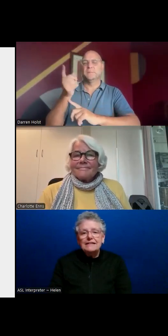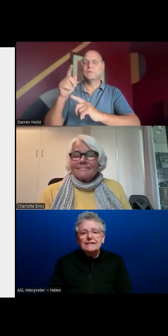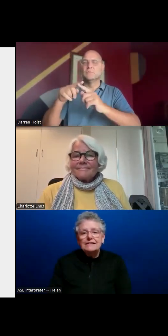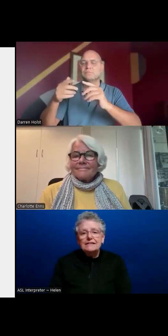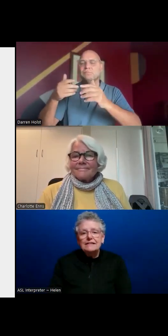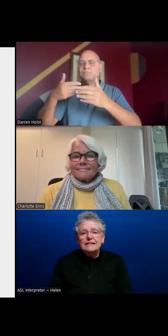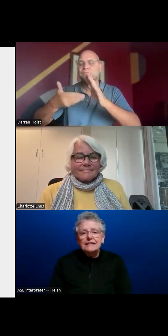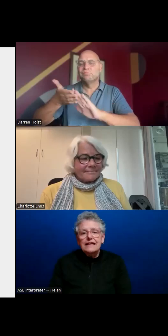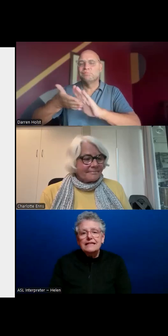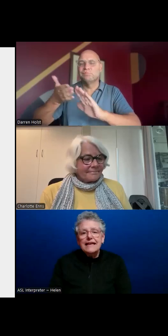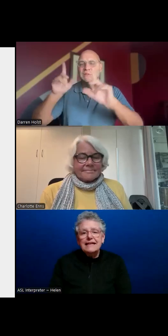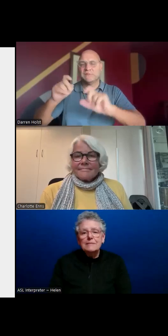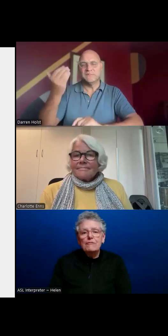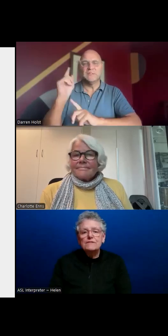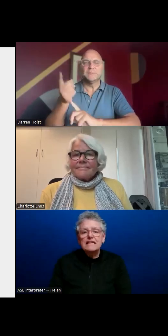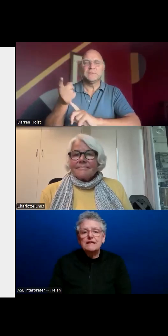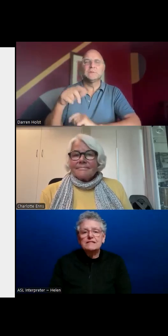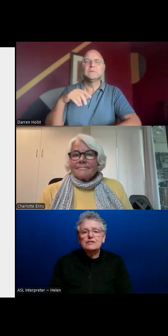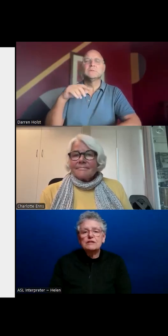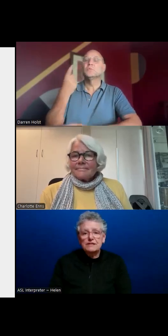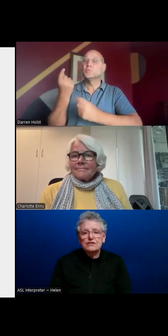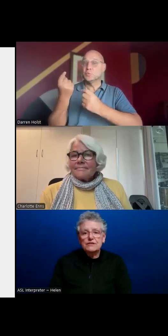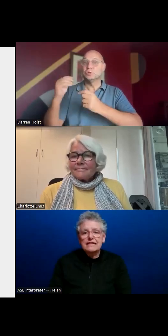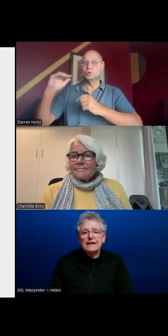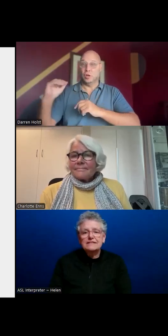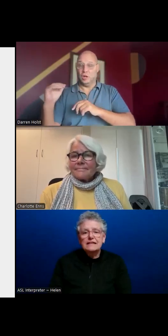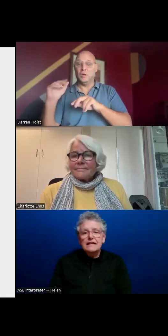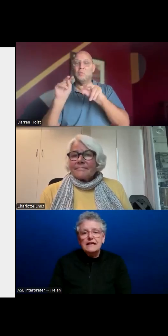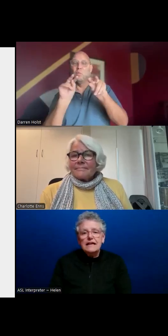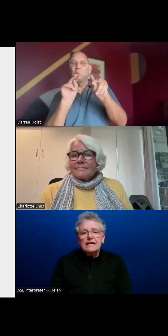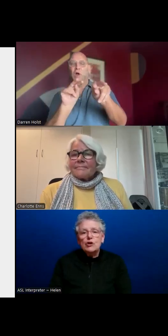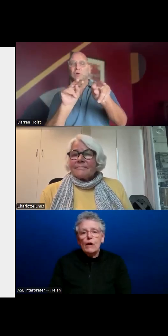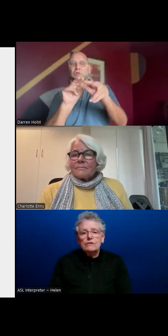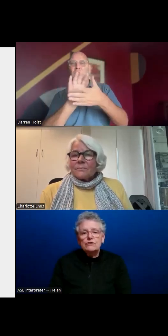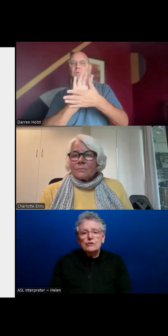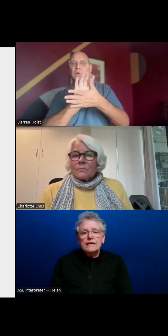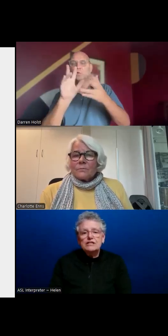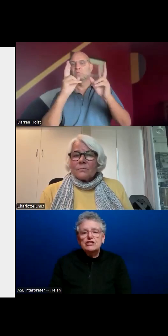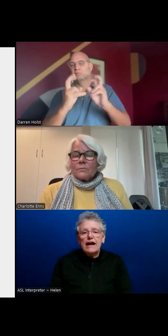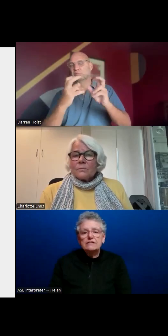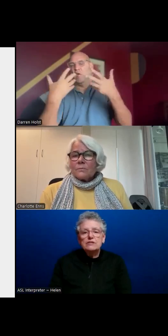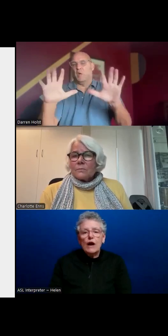And it takes about 15 minutes So what you do is a child